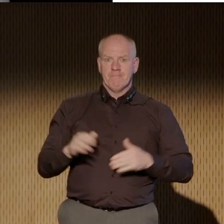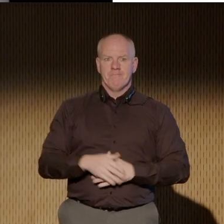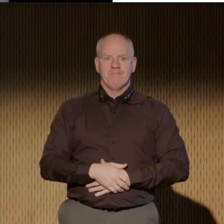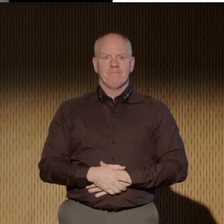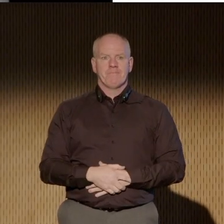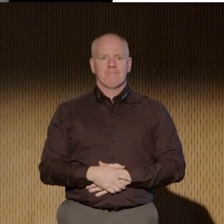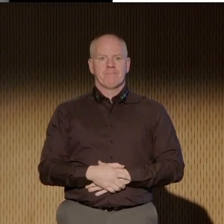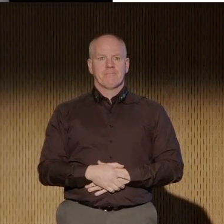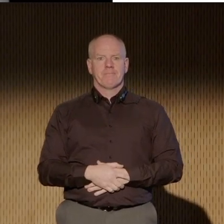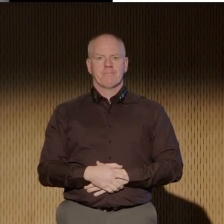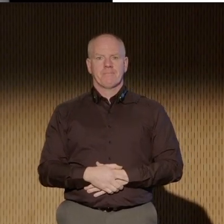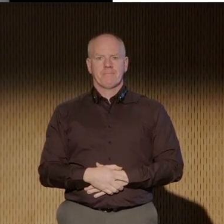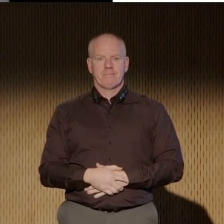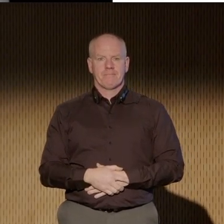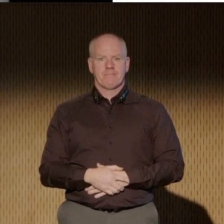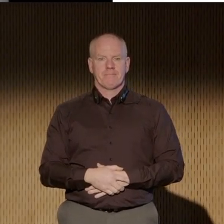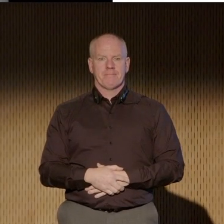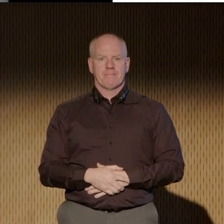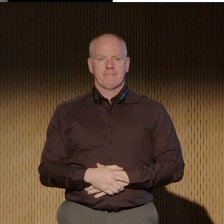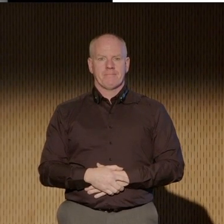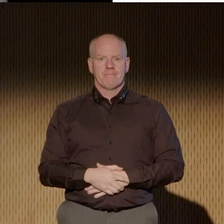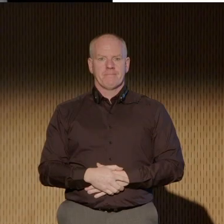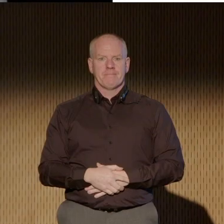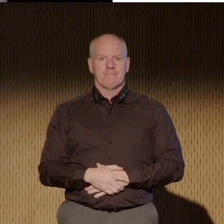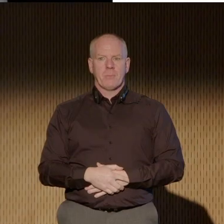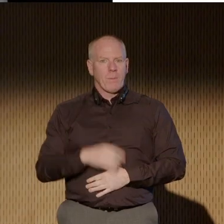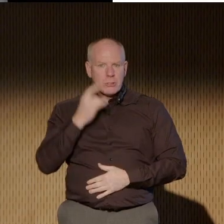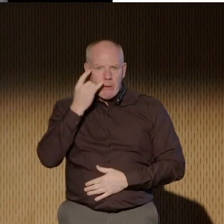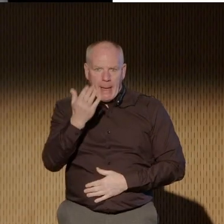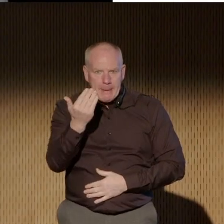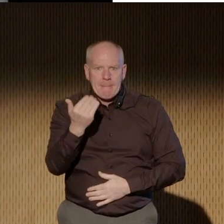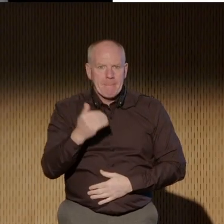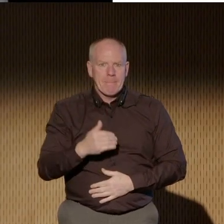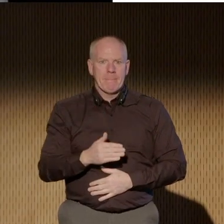(Daniel): Don’t be shy. Come on. It’s a workshop.